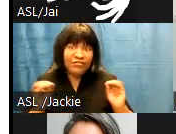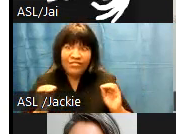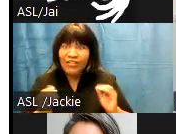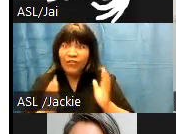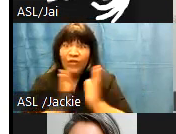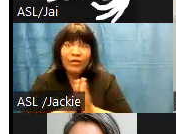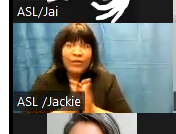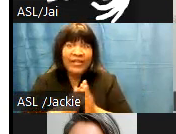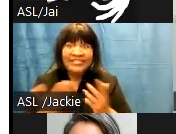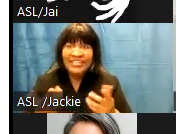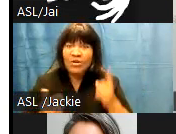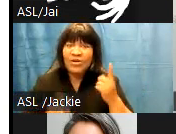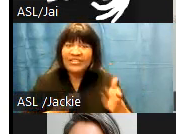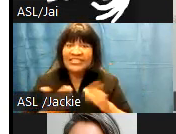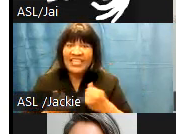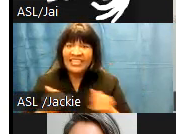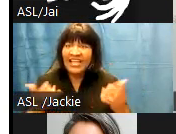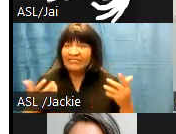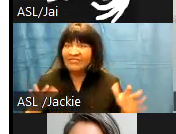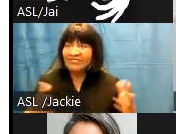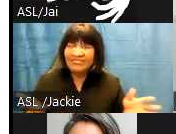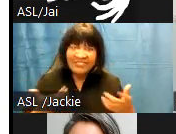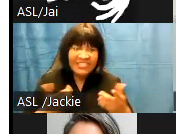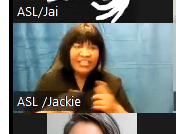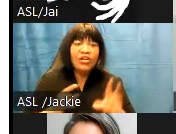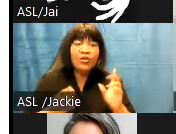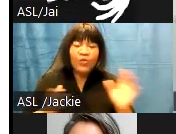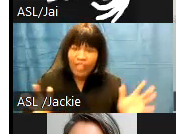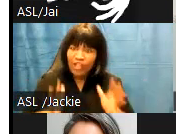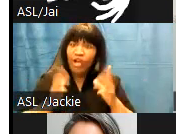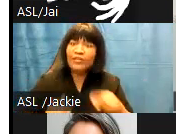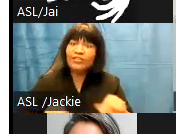We have one deadline that already came and went. So we do encourage you, because it is assigned to